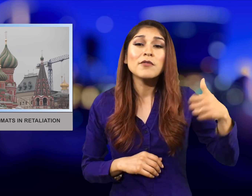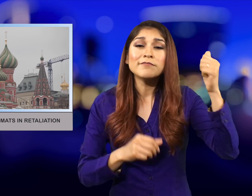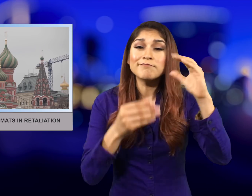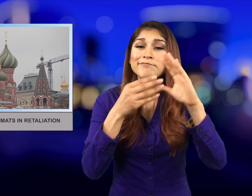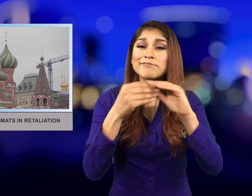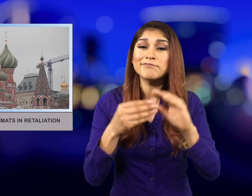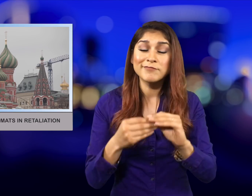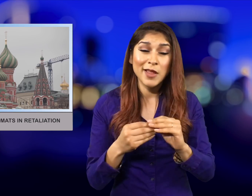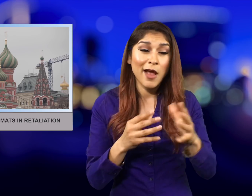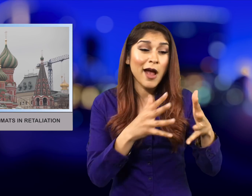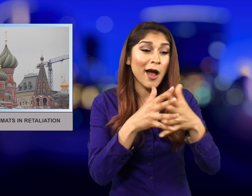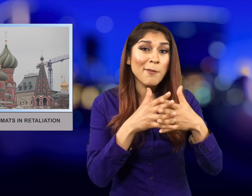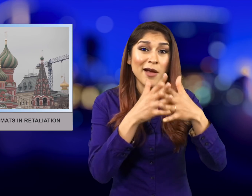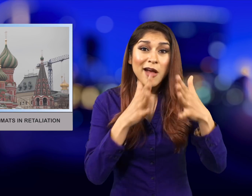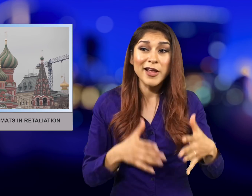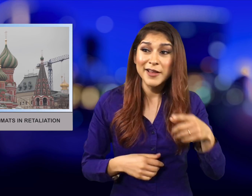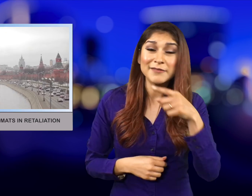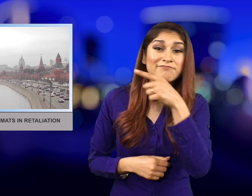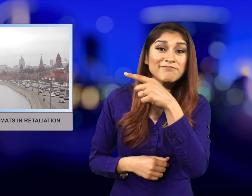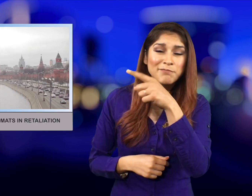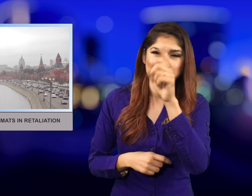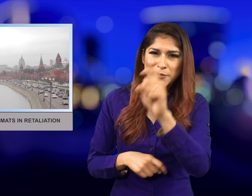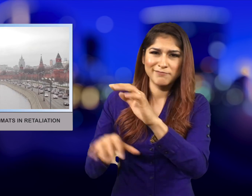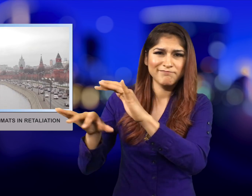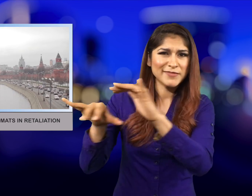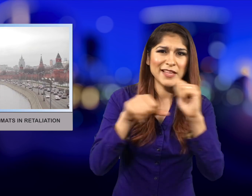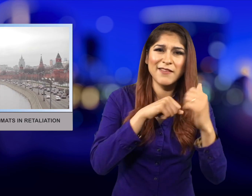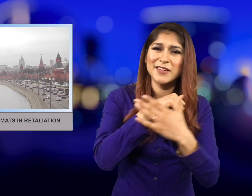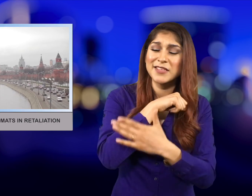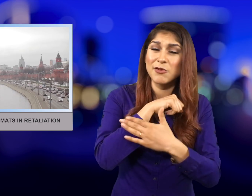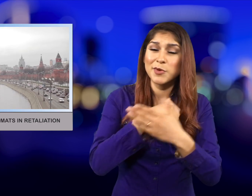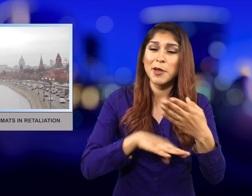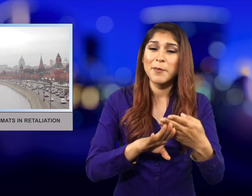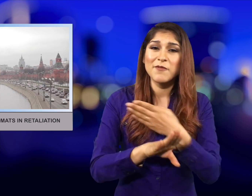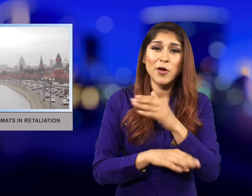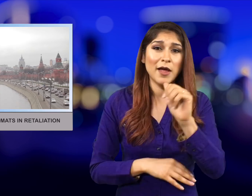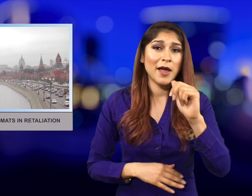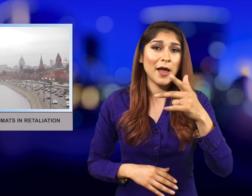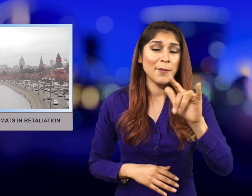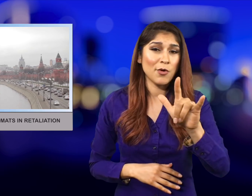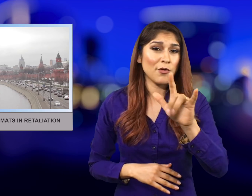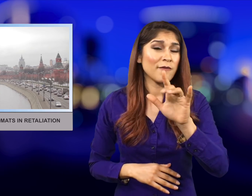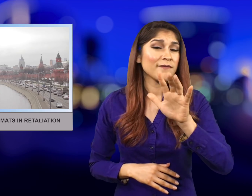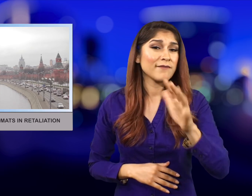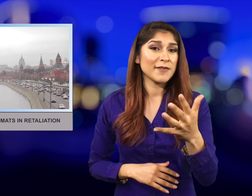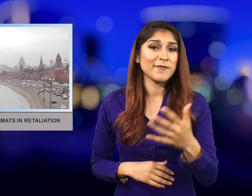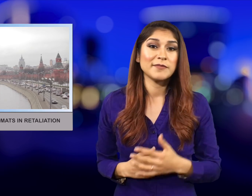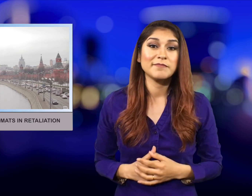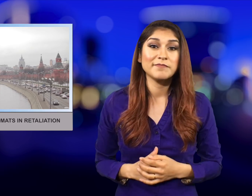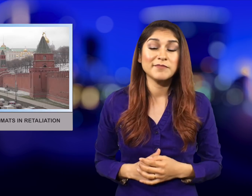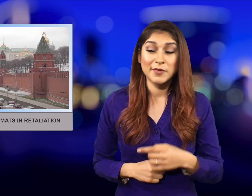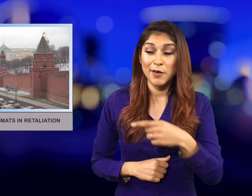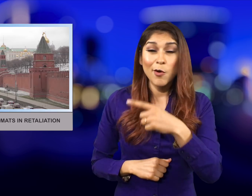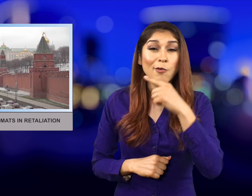Russian officials say the US diplomats have to be out of the country by April 5.